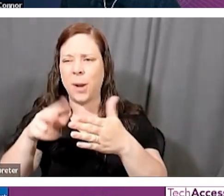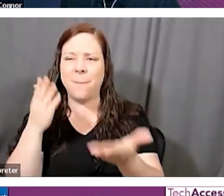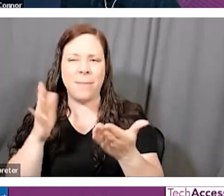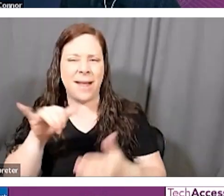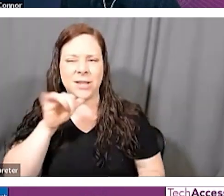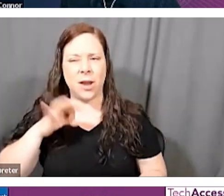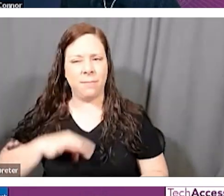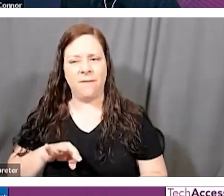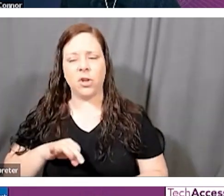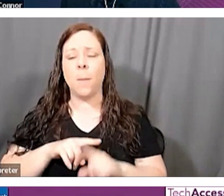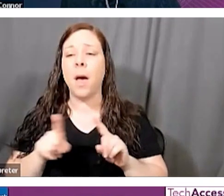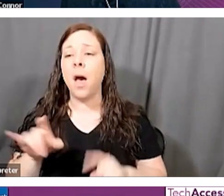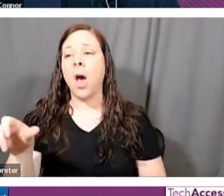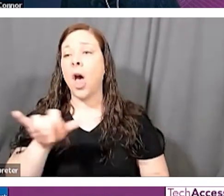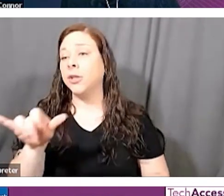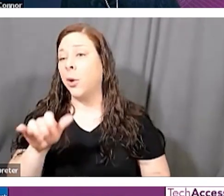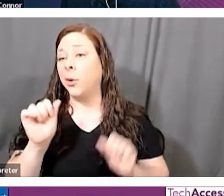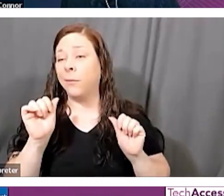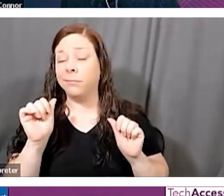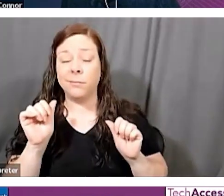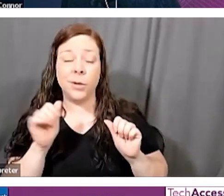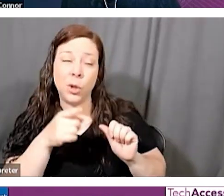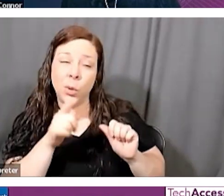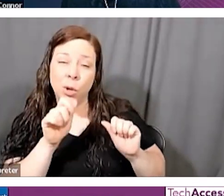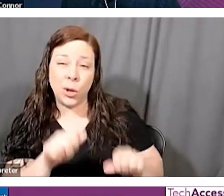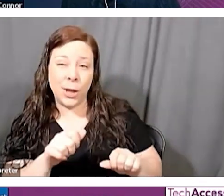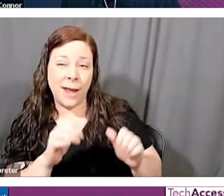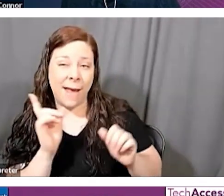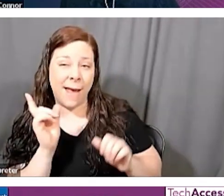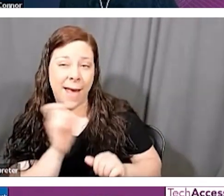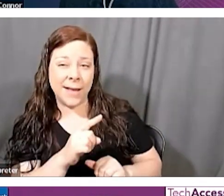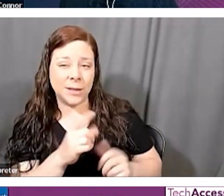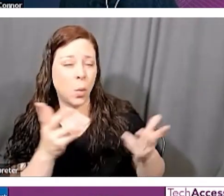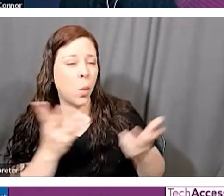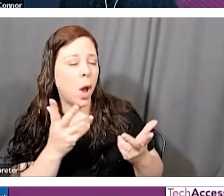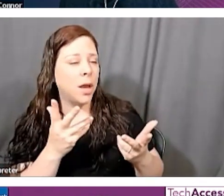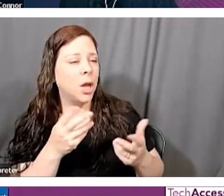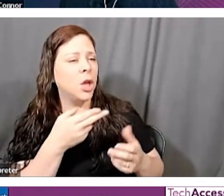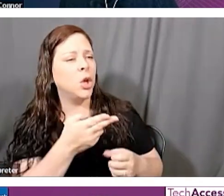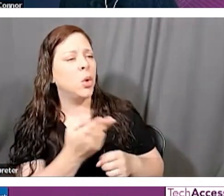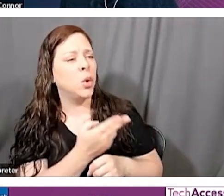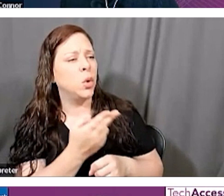that we could ask them, what are the ways that you would expect to access this information? What are some tools that you use on a regular basis that you